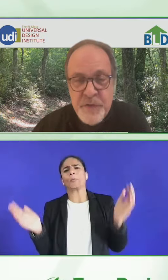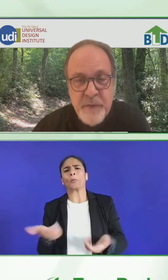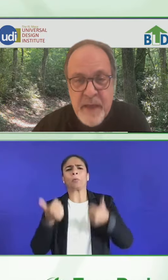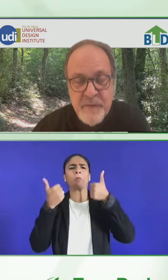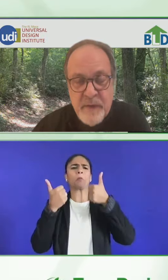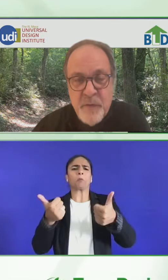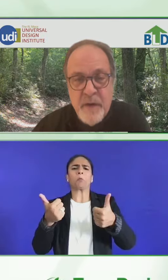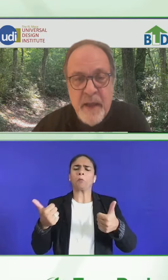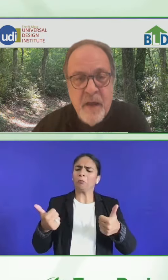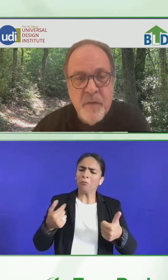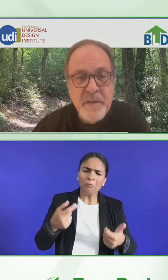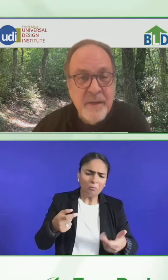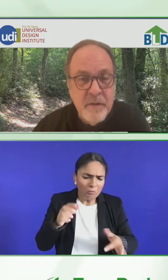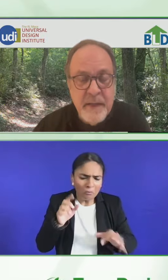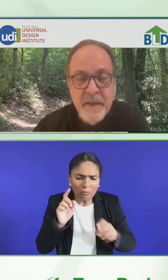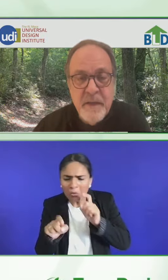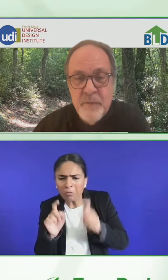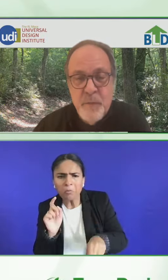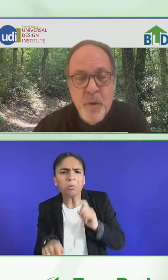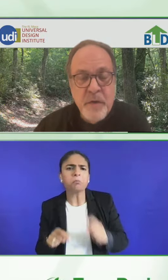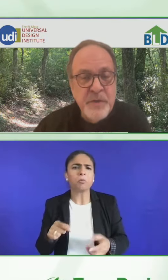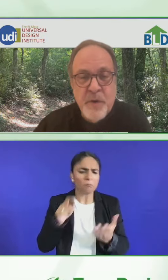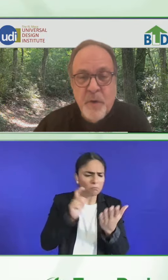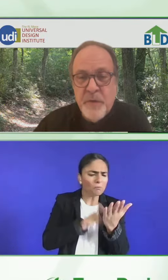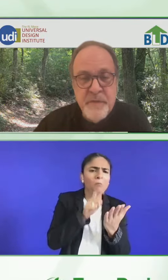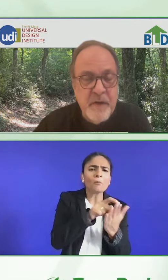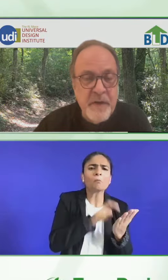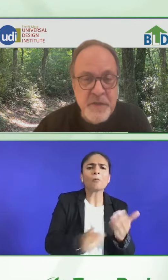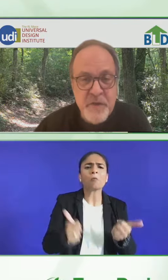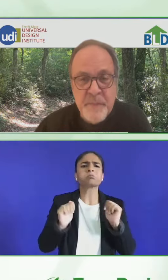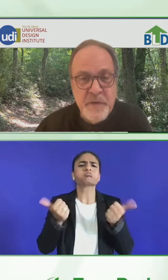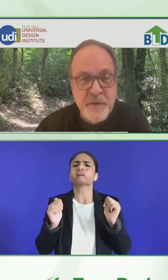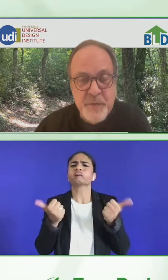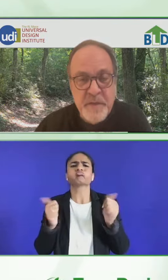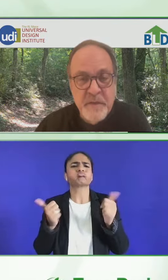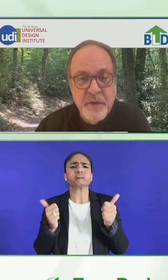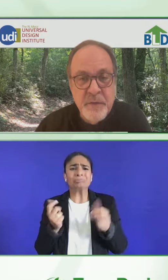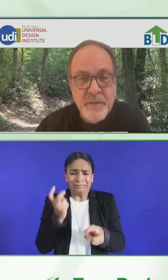which we have now and remote controllers of various descriptions which we still use.